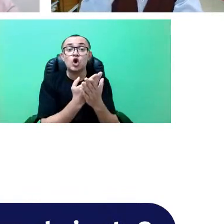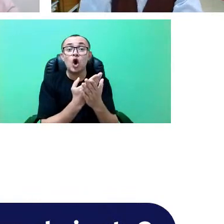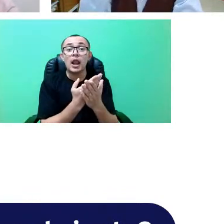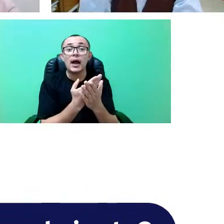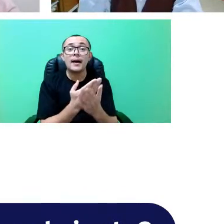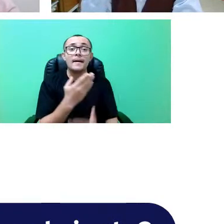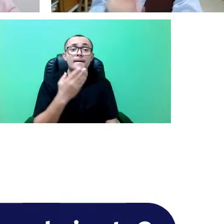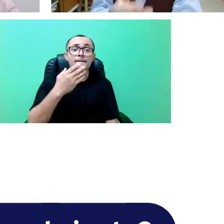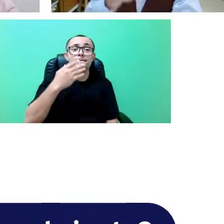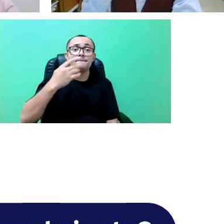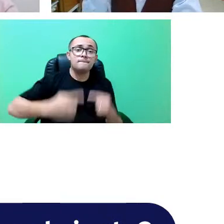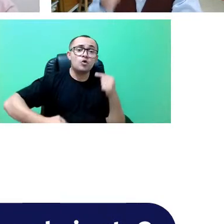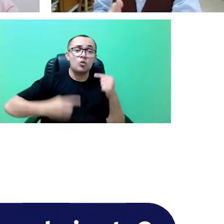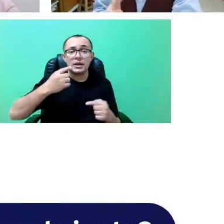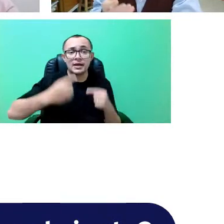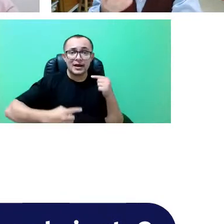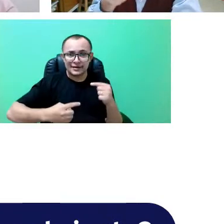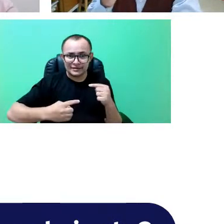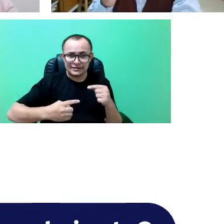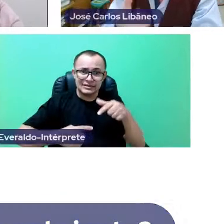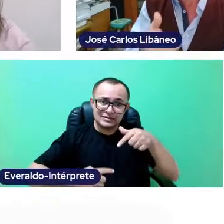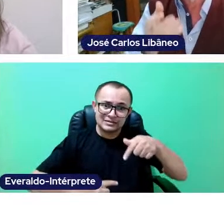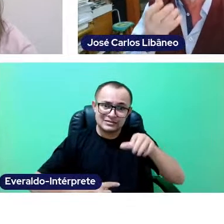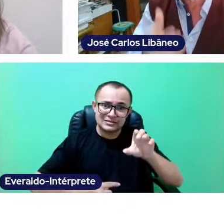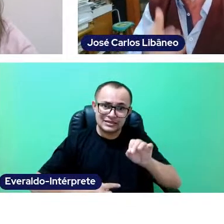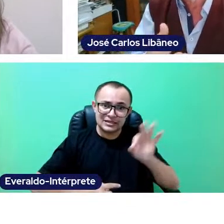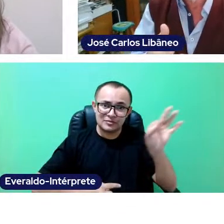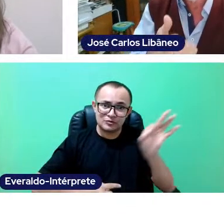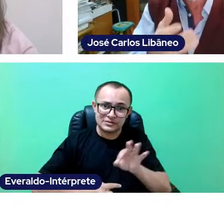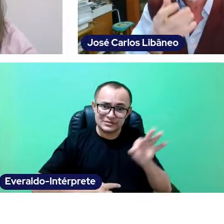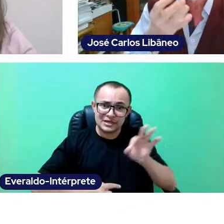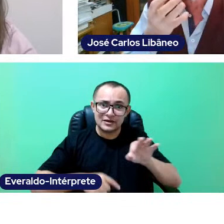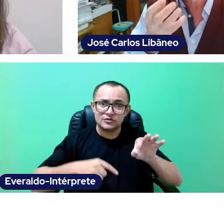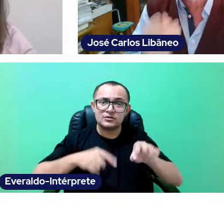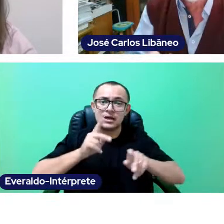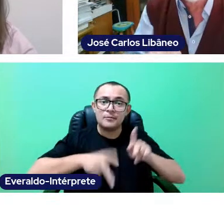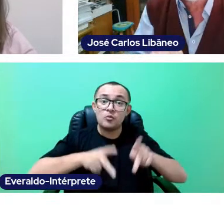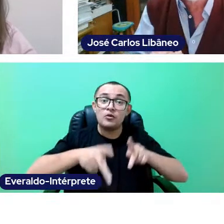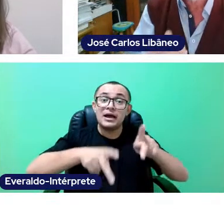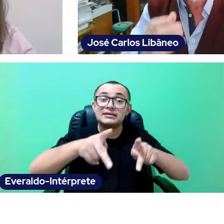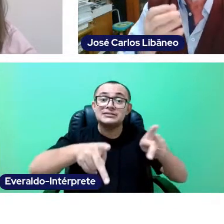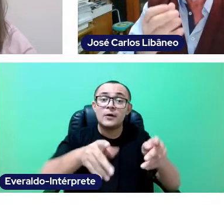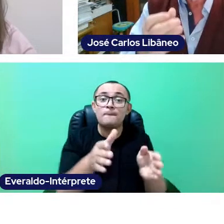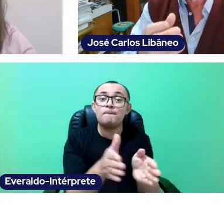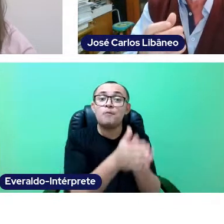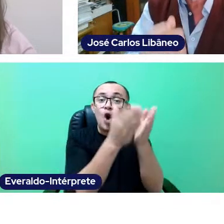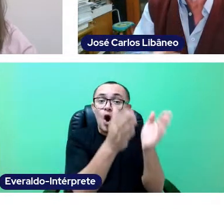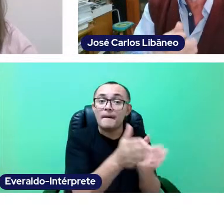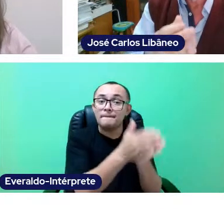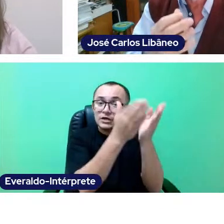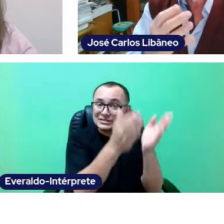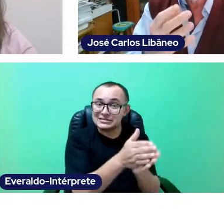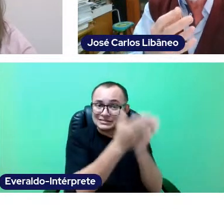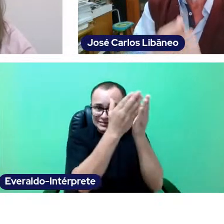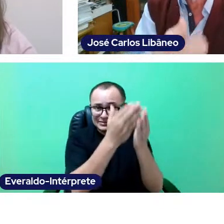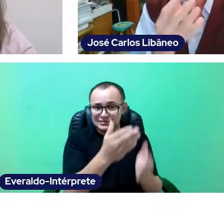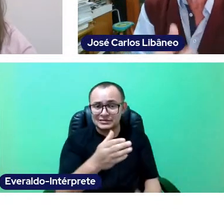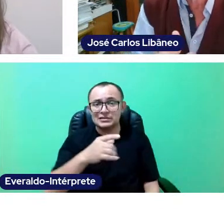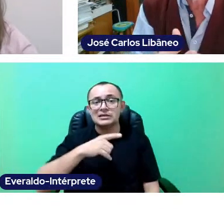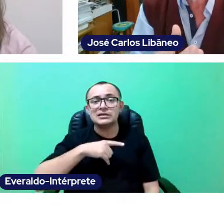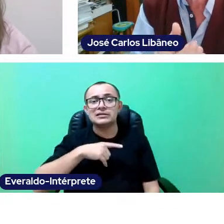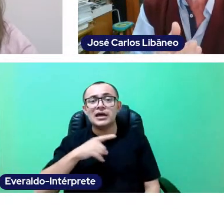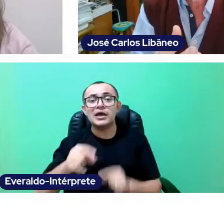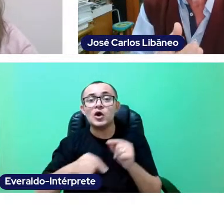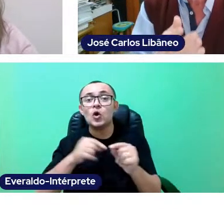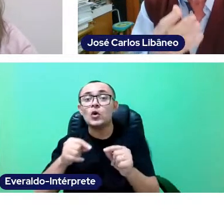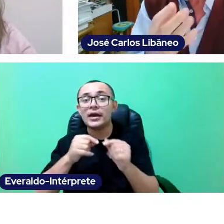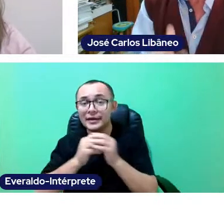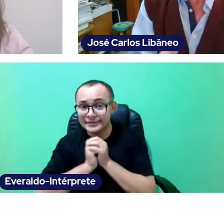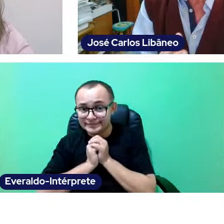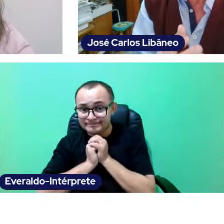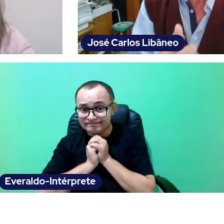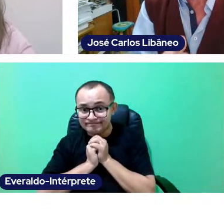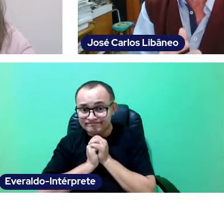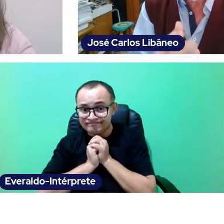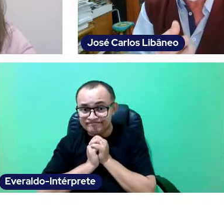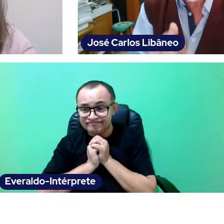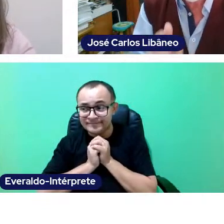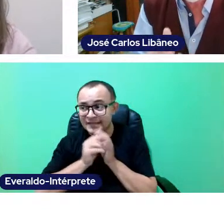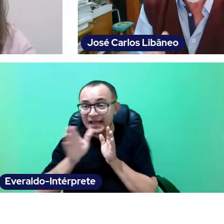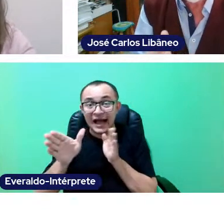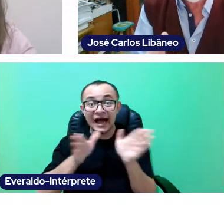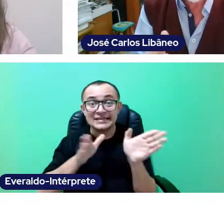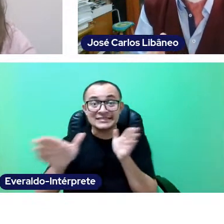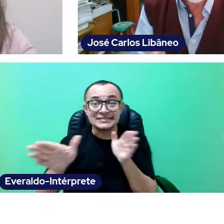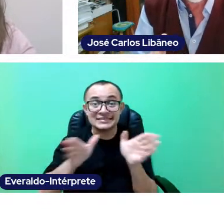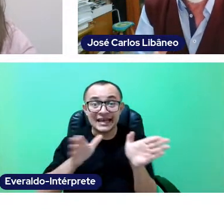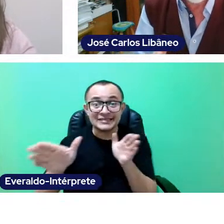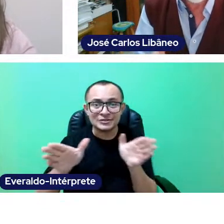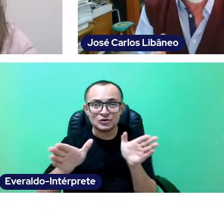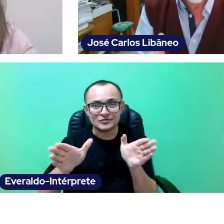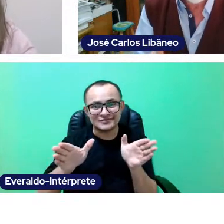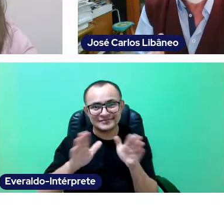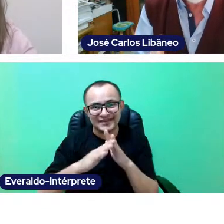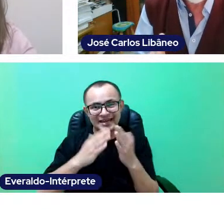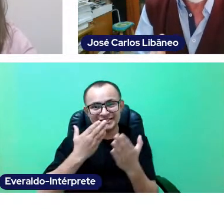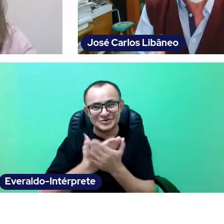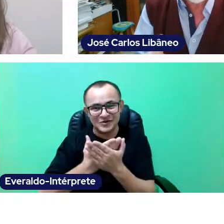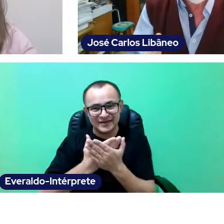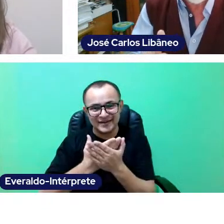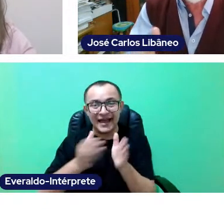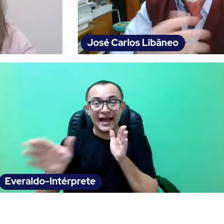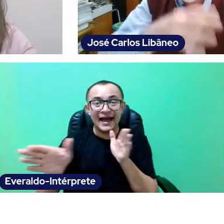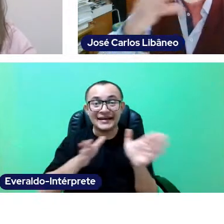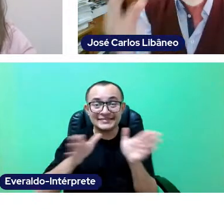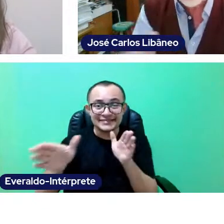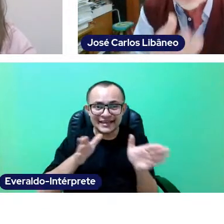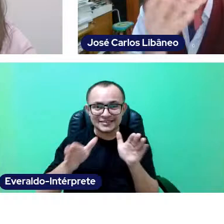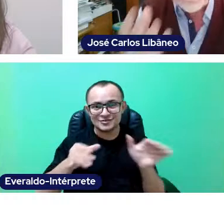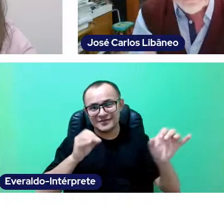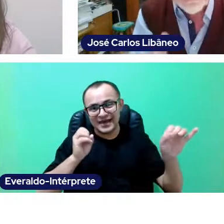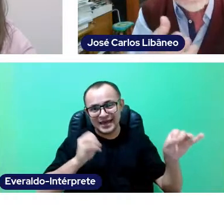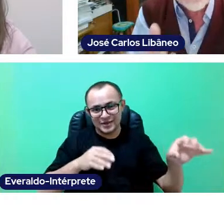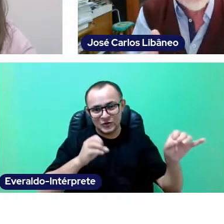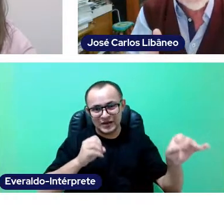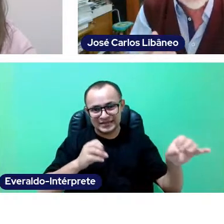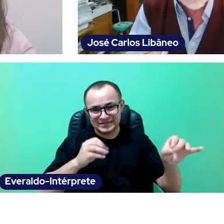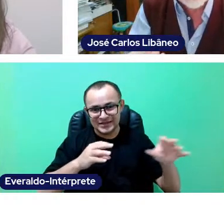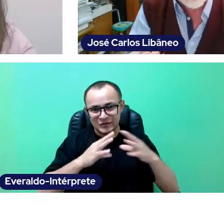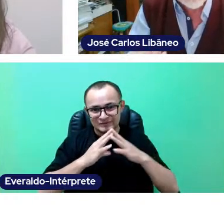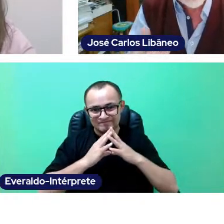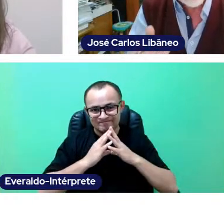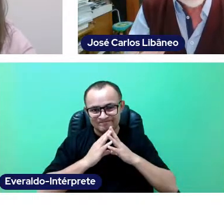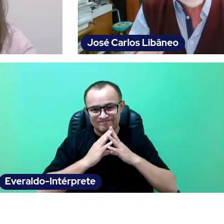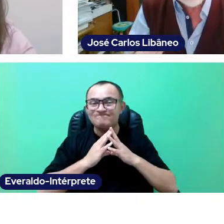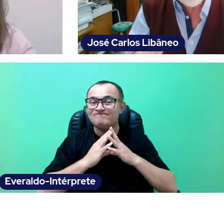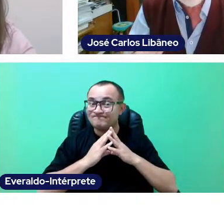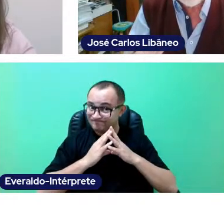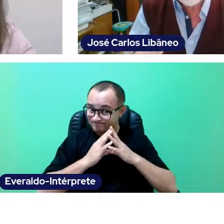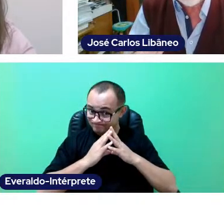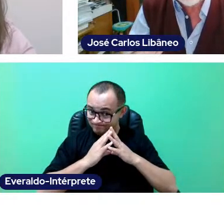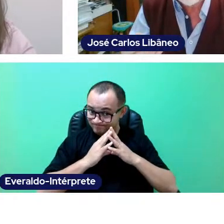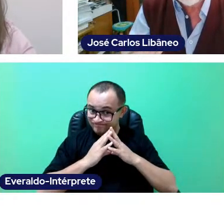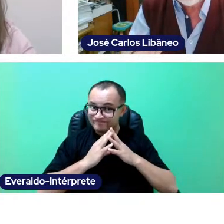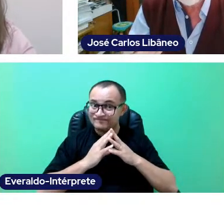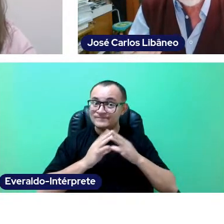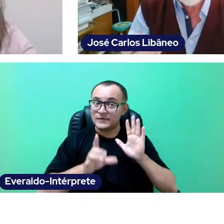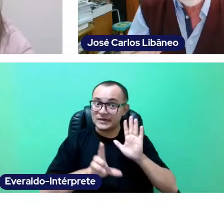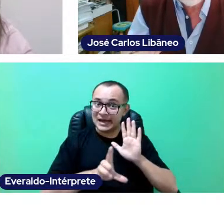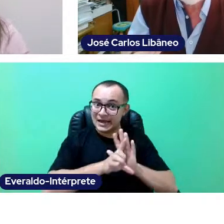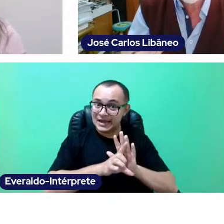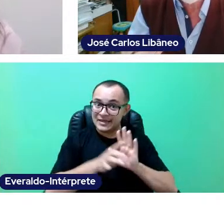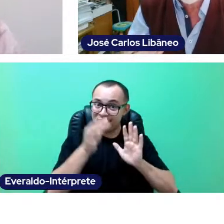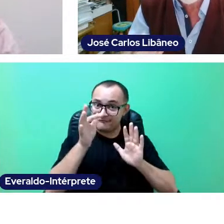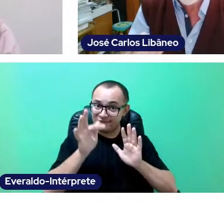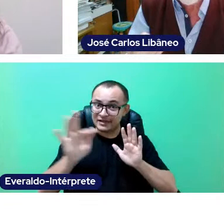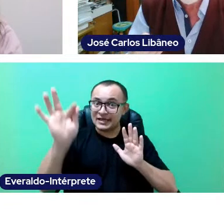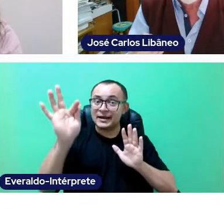where 70% of the brazilian population has the possibility of access and permanence at school, right? So, beyond this universal principle, I would like to highlight